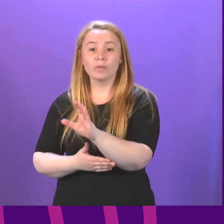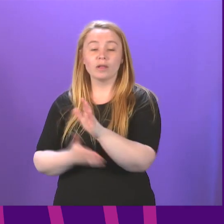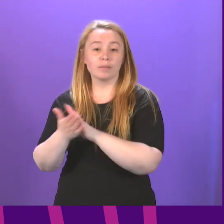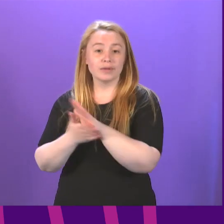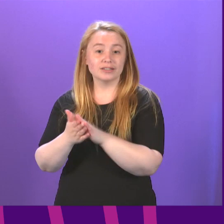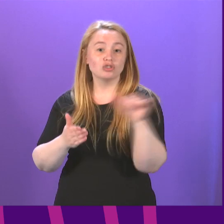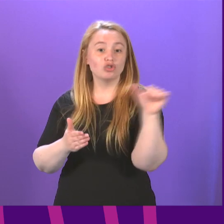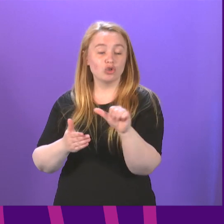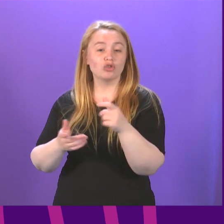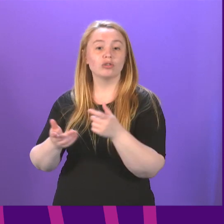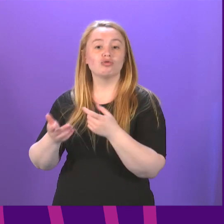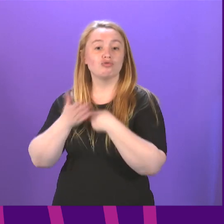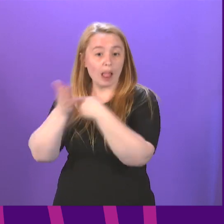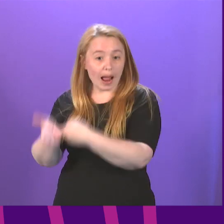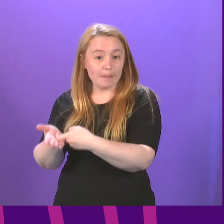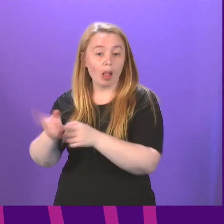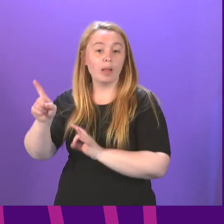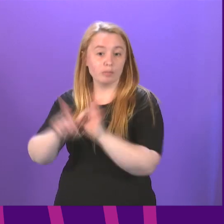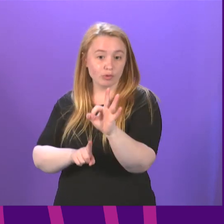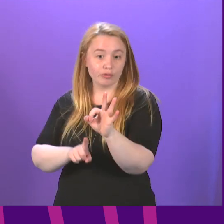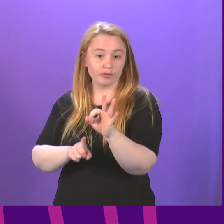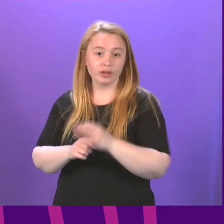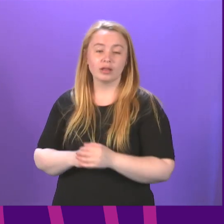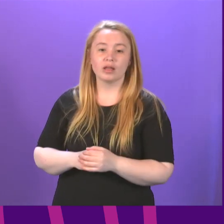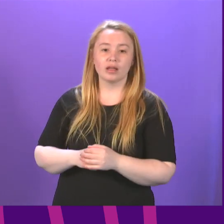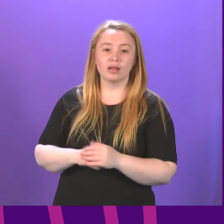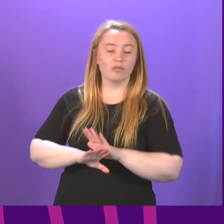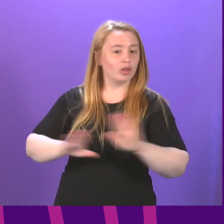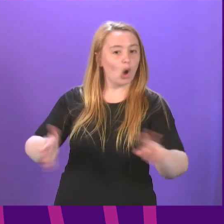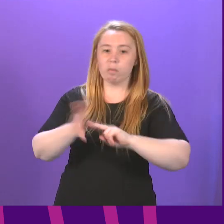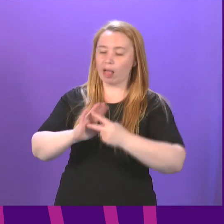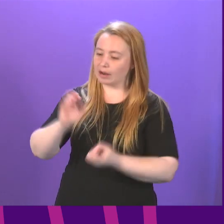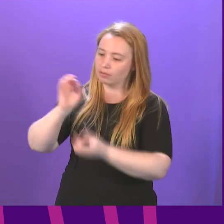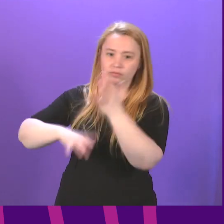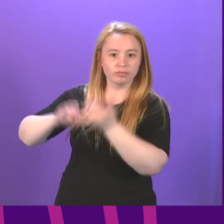reliability. Unplanned elevated flaring, with its associated impact on the local community,